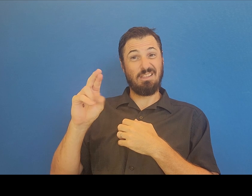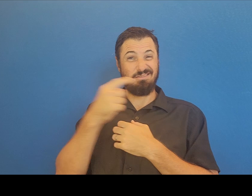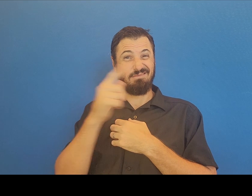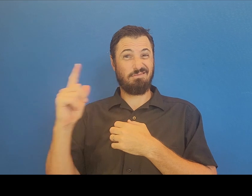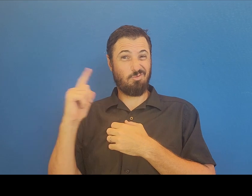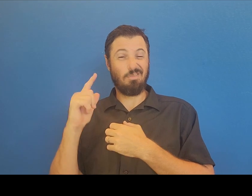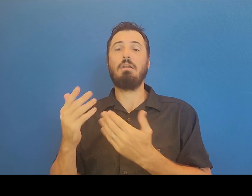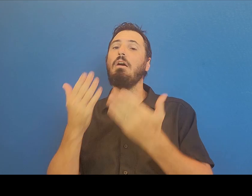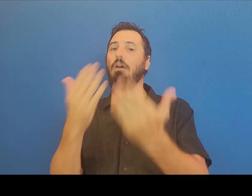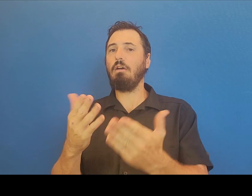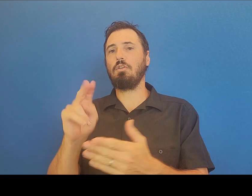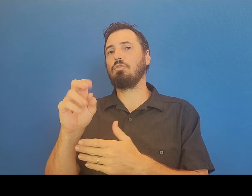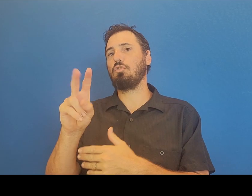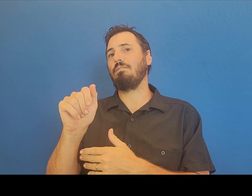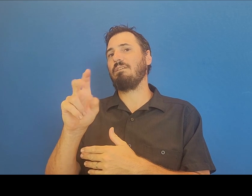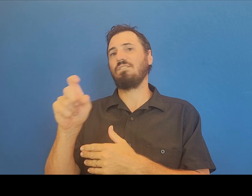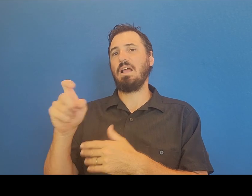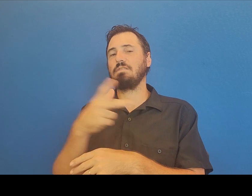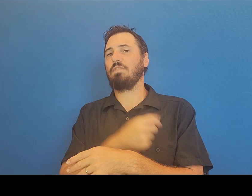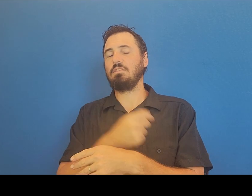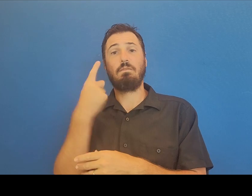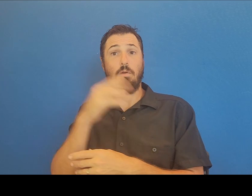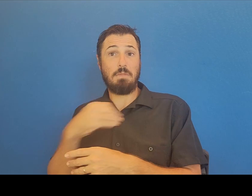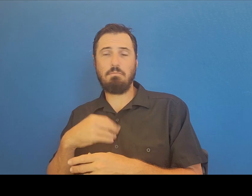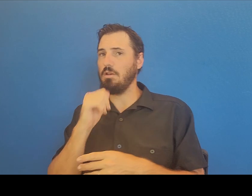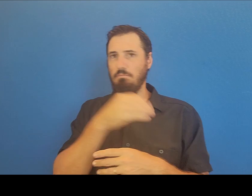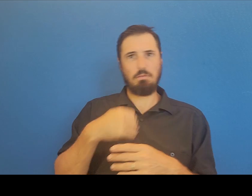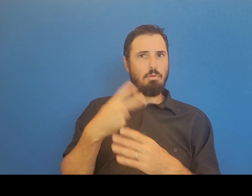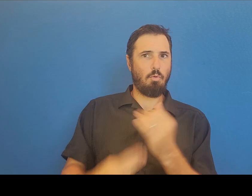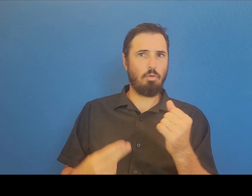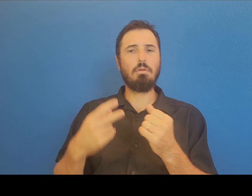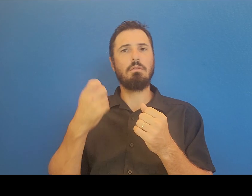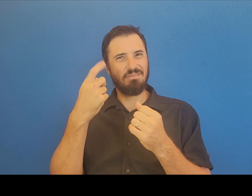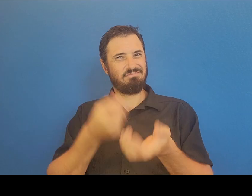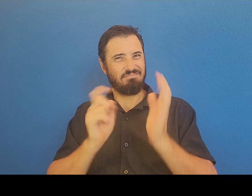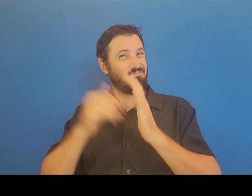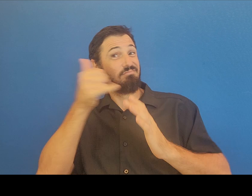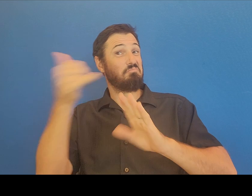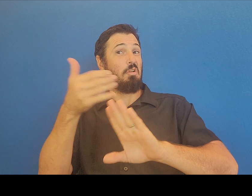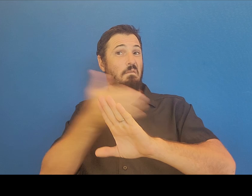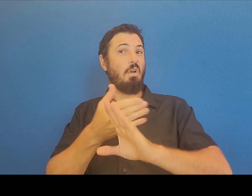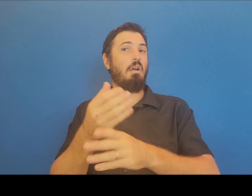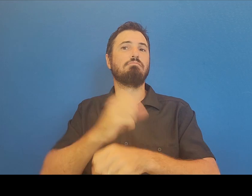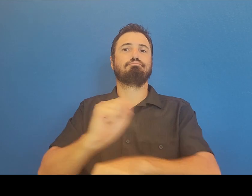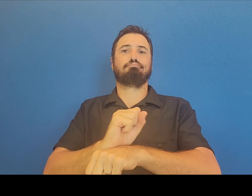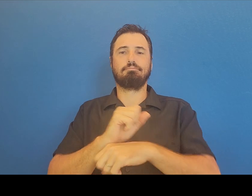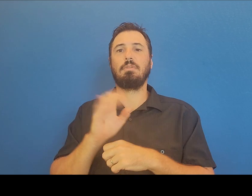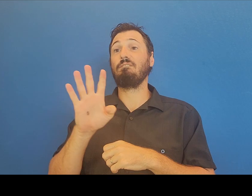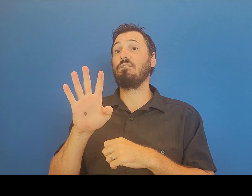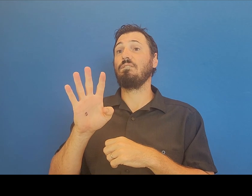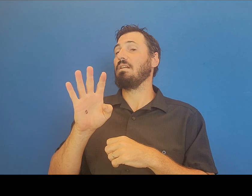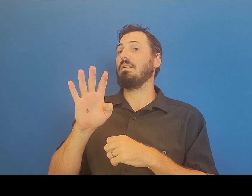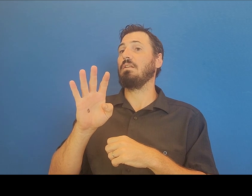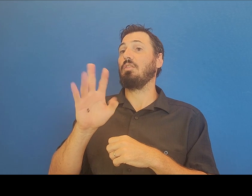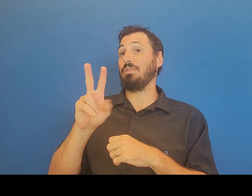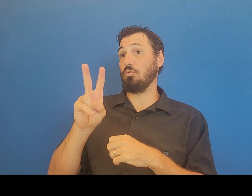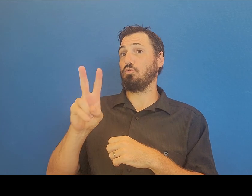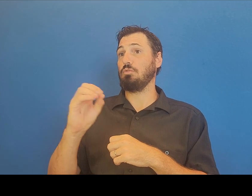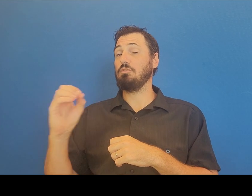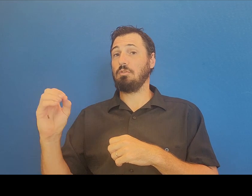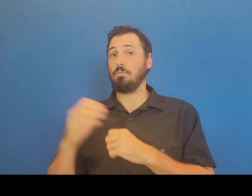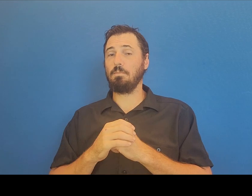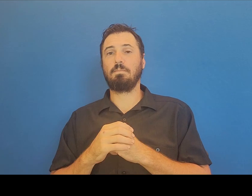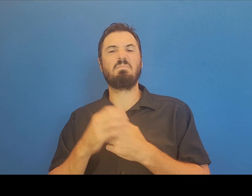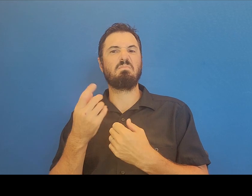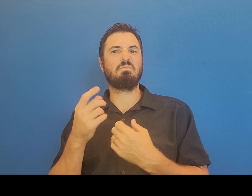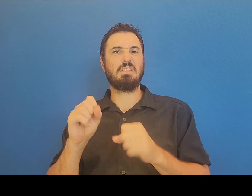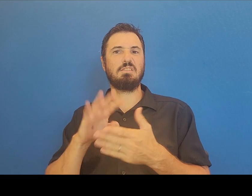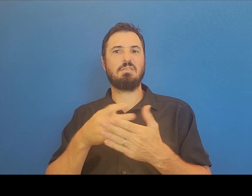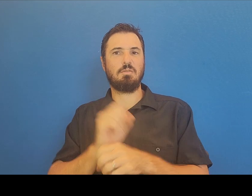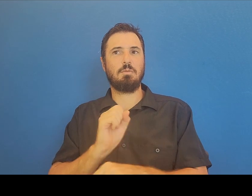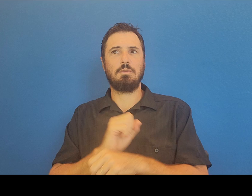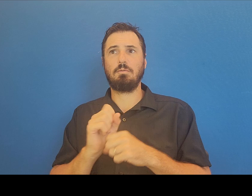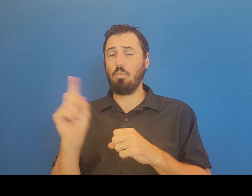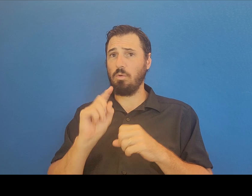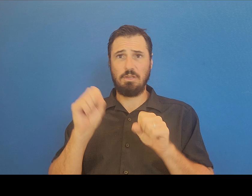Kaiser Permanente in Līhu‘e is offering Novavax to members and non-members by appointment only. Call 808-432-2000 for an appointment.